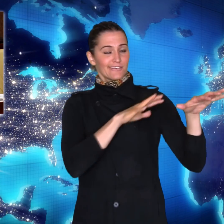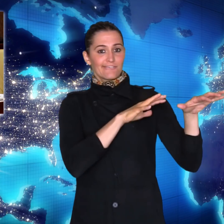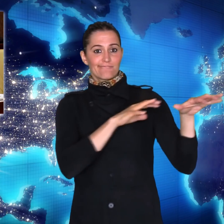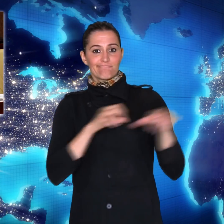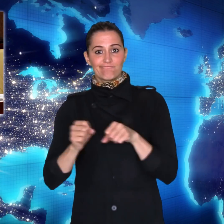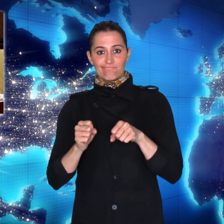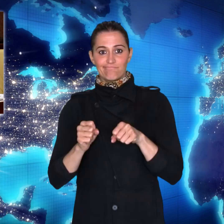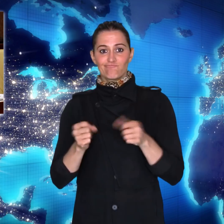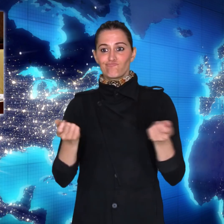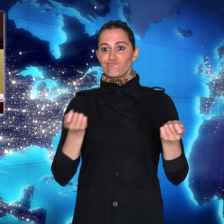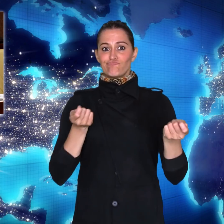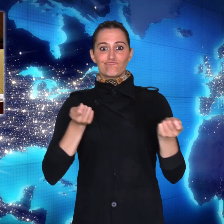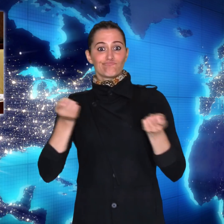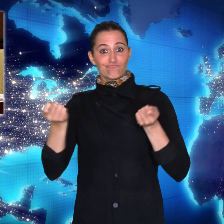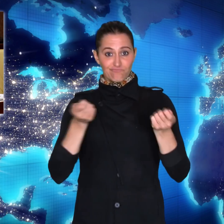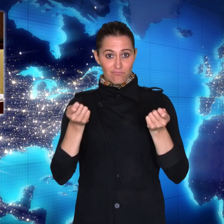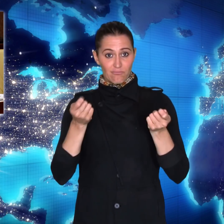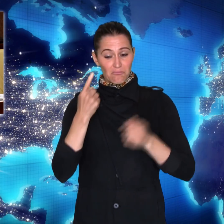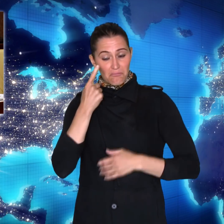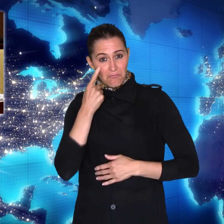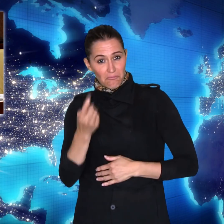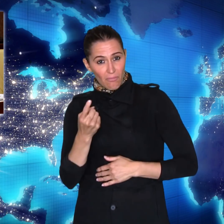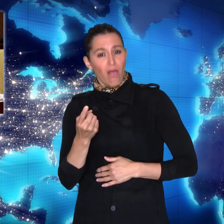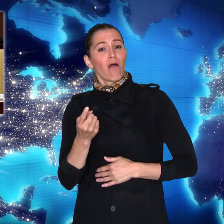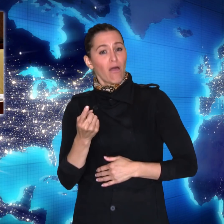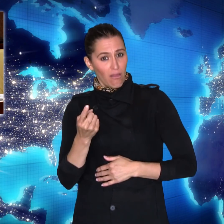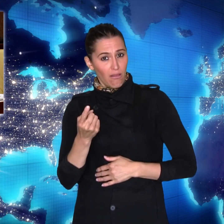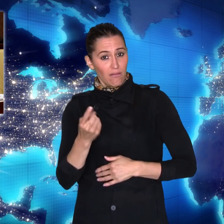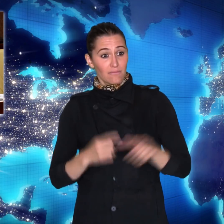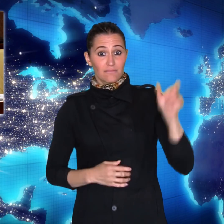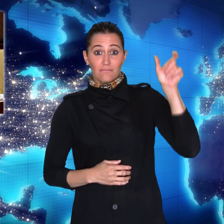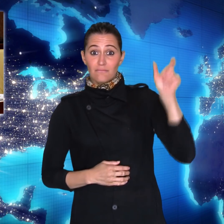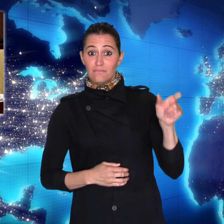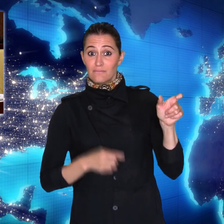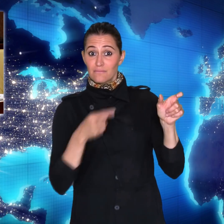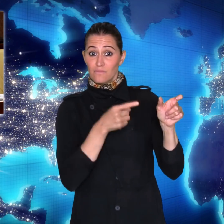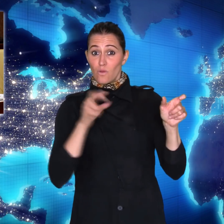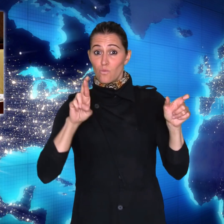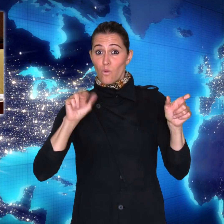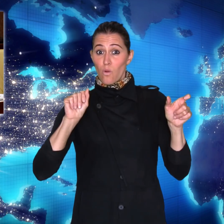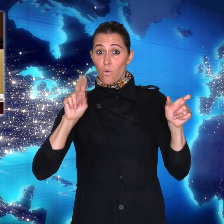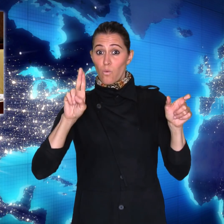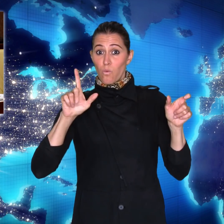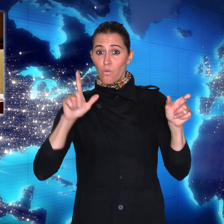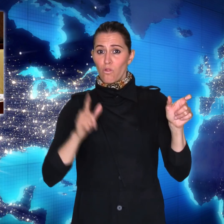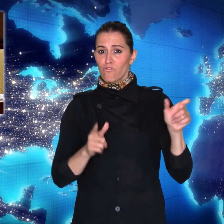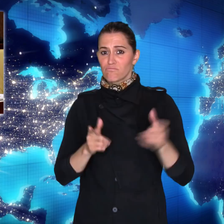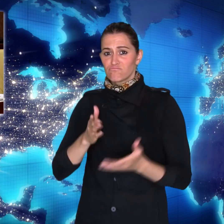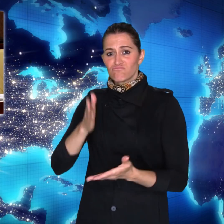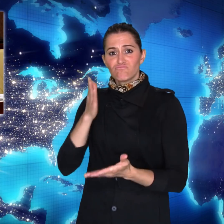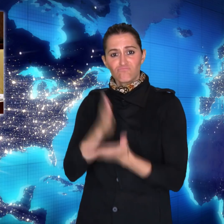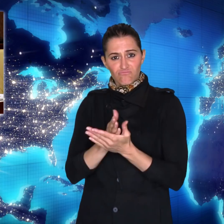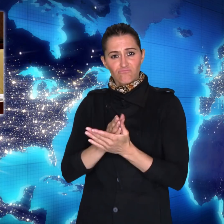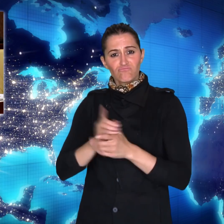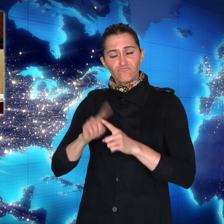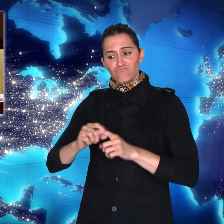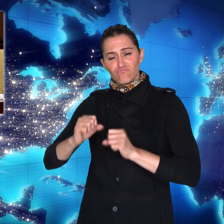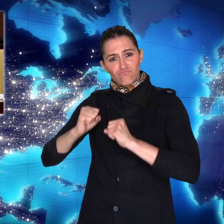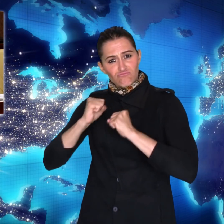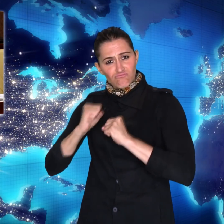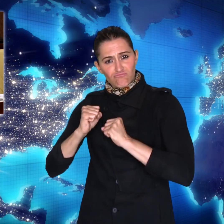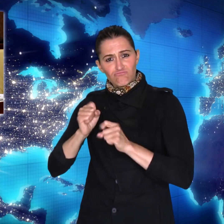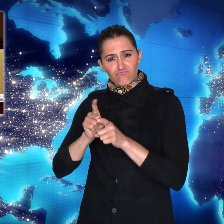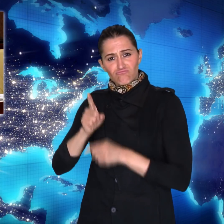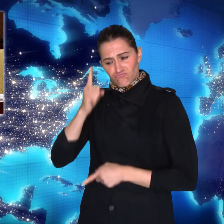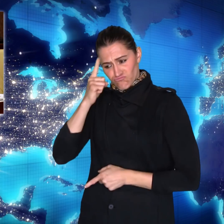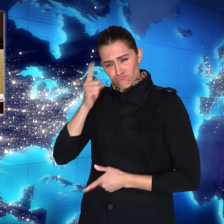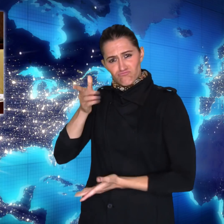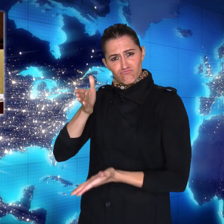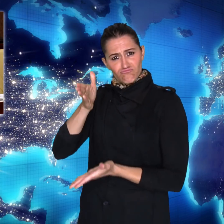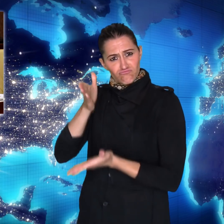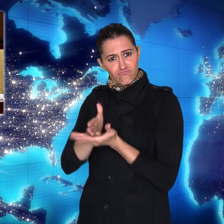Raul will, however, continue to be the